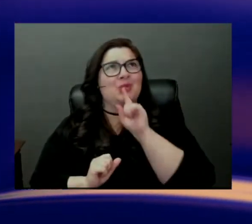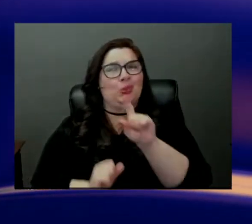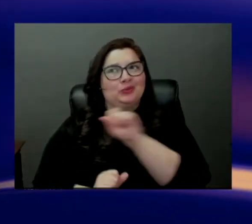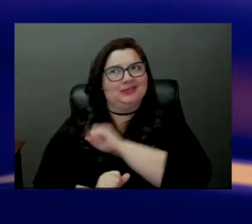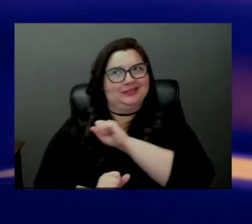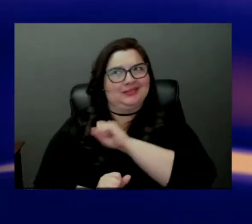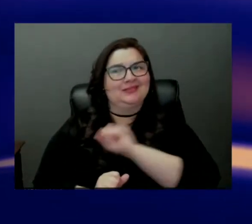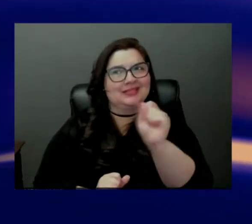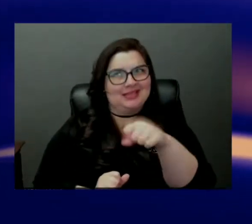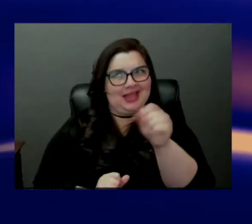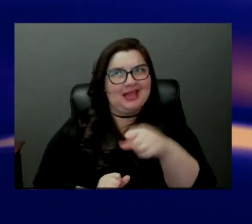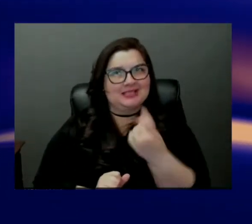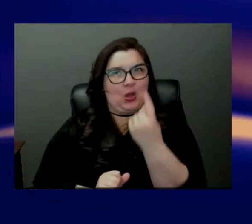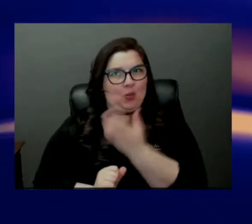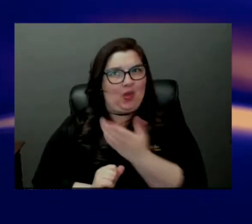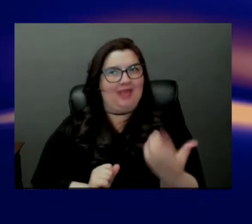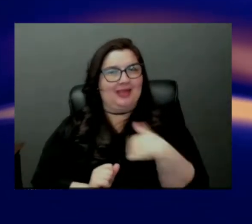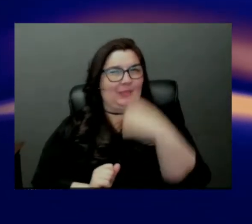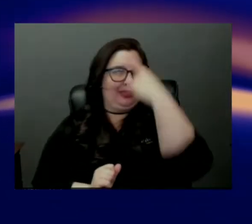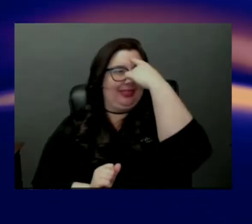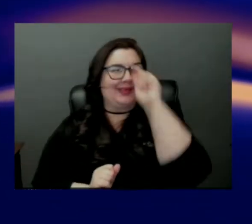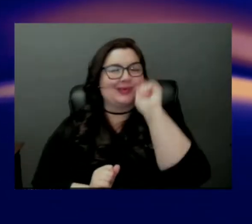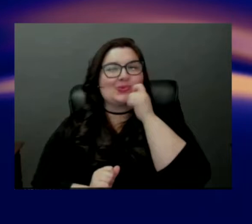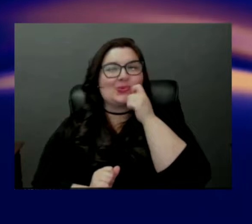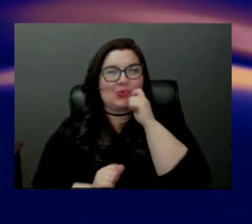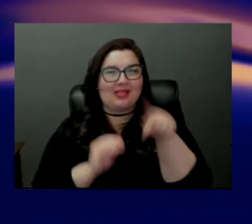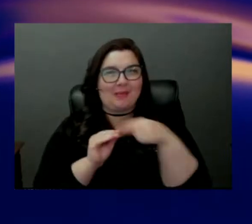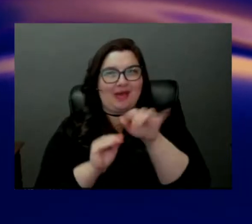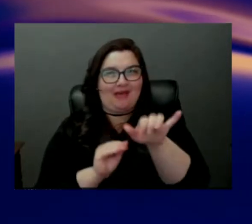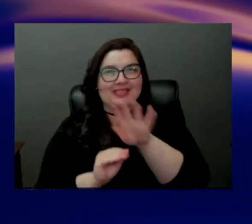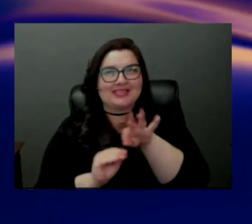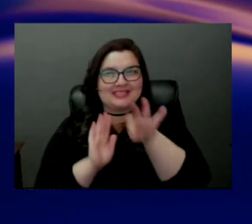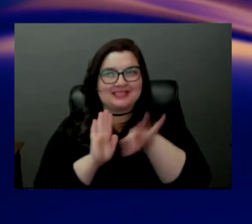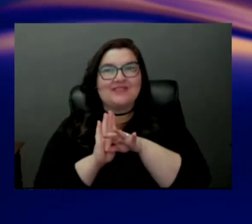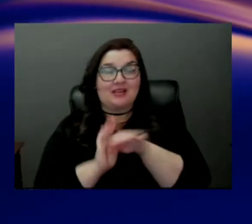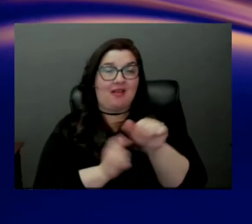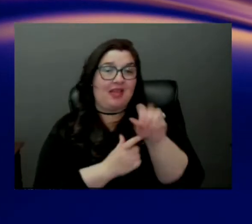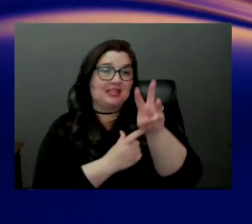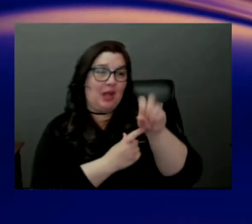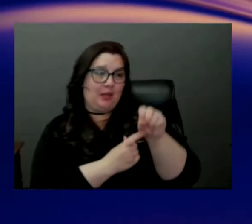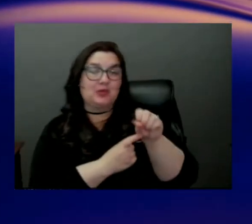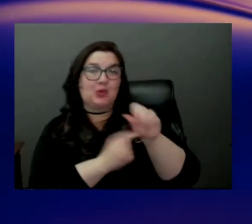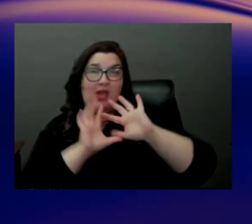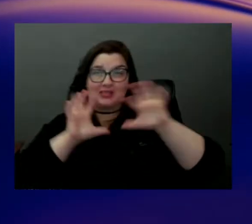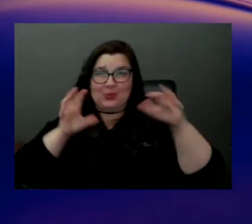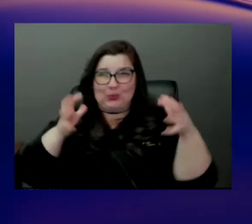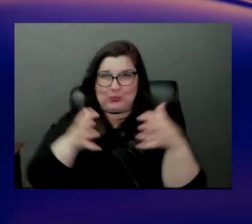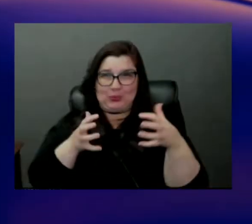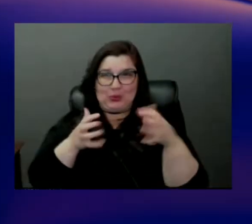we think is really cool about this feature. If you look within the AWS universe, the numbers can vary obviously from time to time